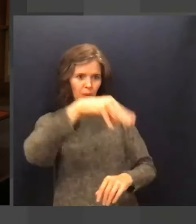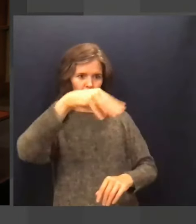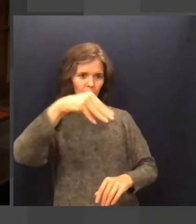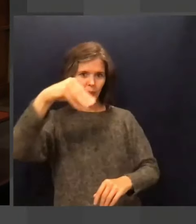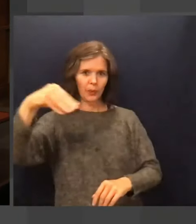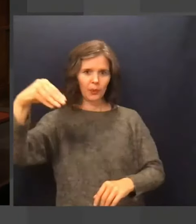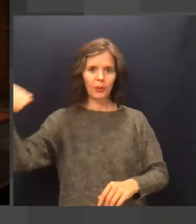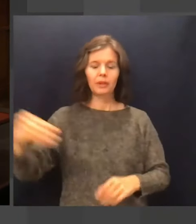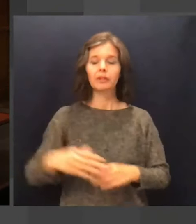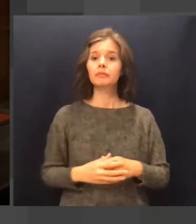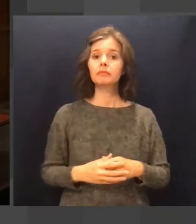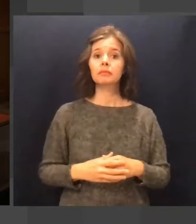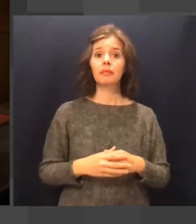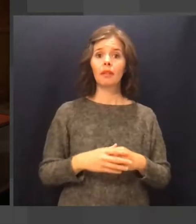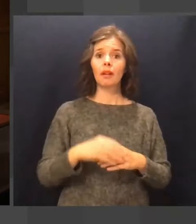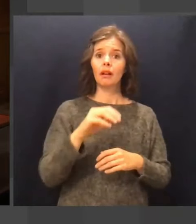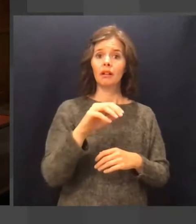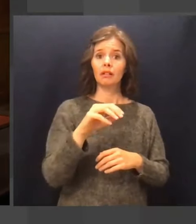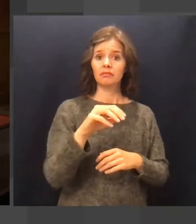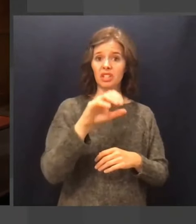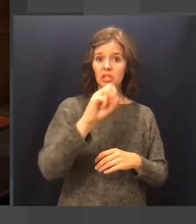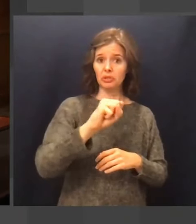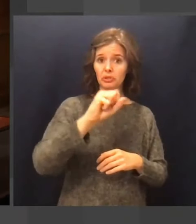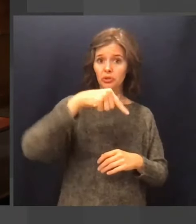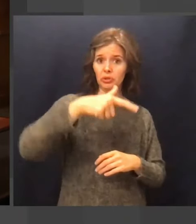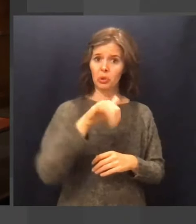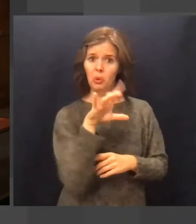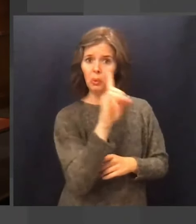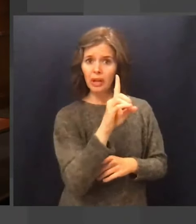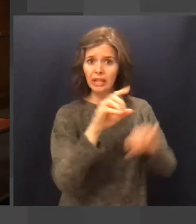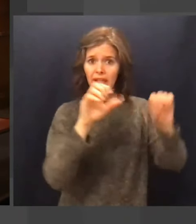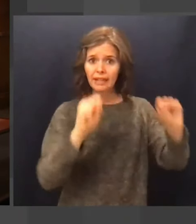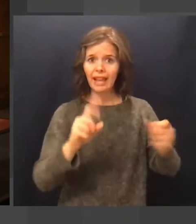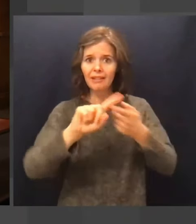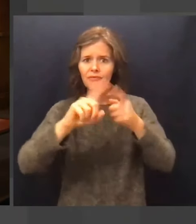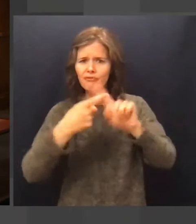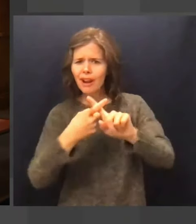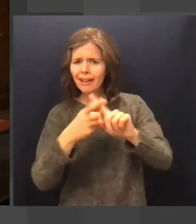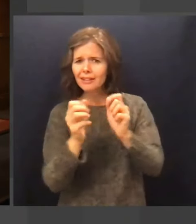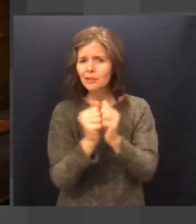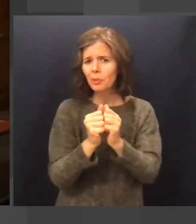SWIMMING AROUND. CAN THEY BEFRIENDS WITH THE